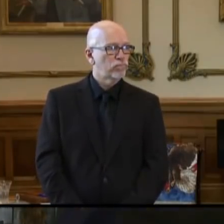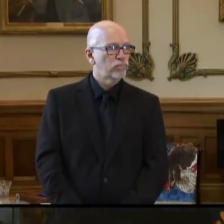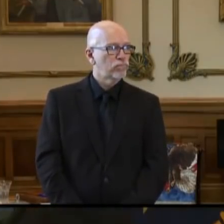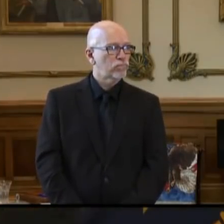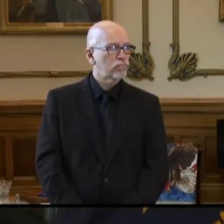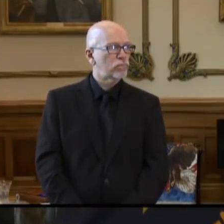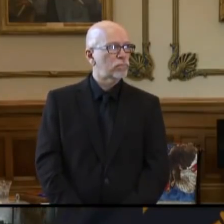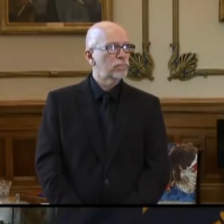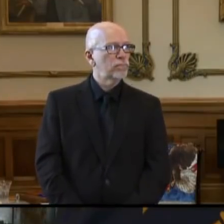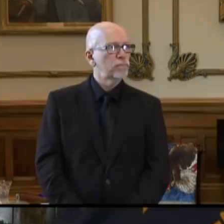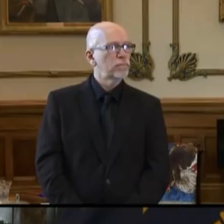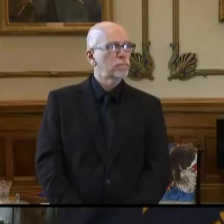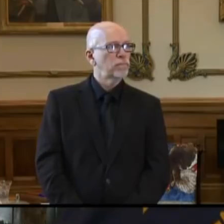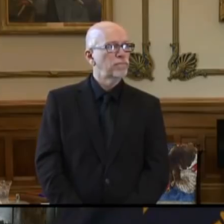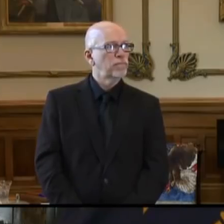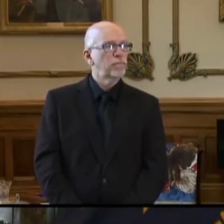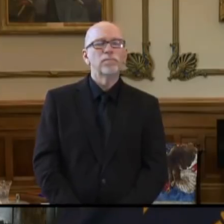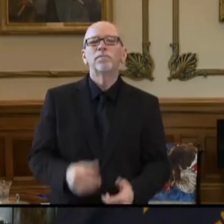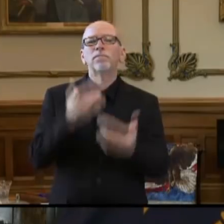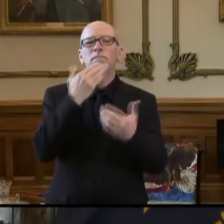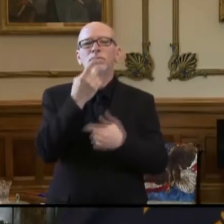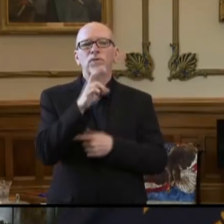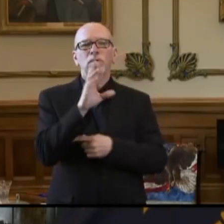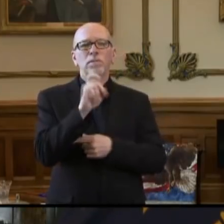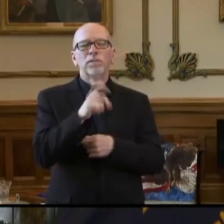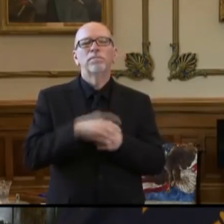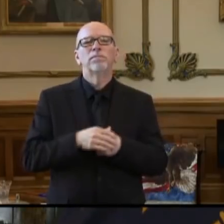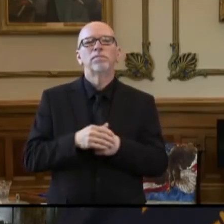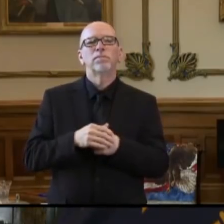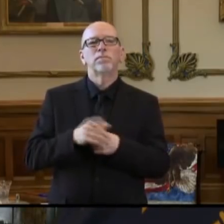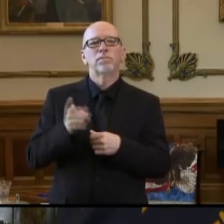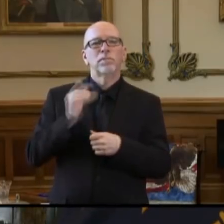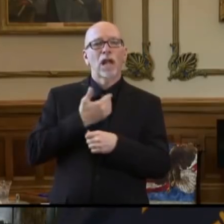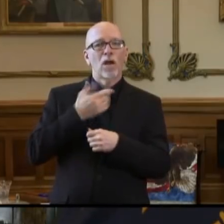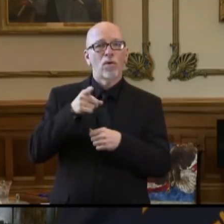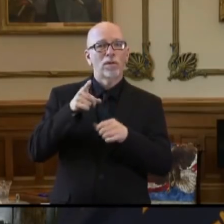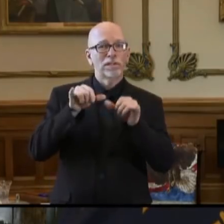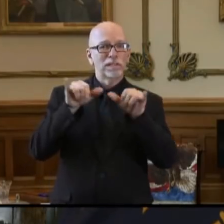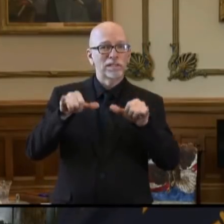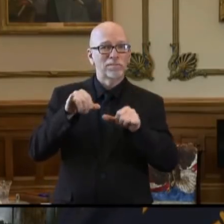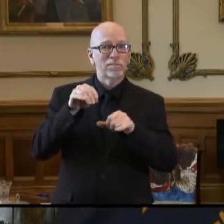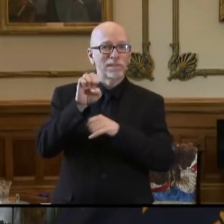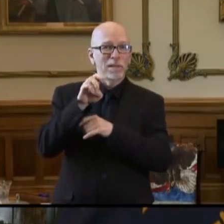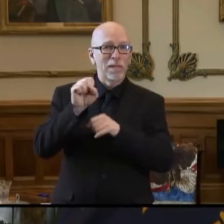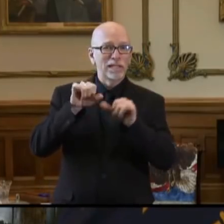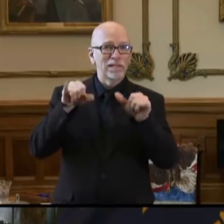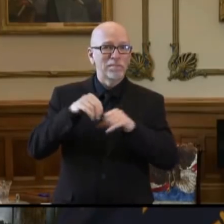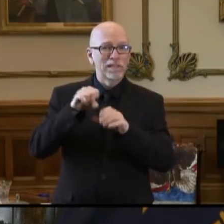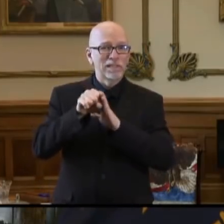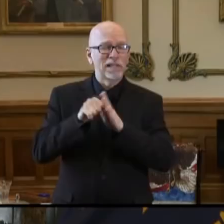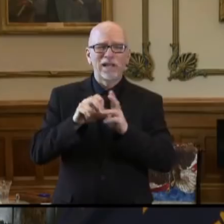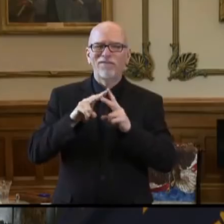QUESTION. THANK YOU, DR. BOX